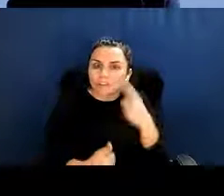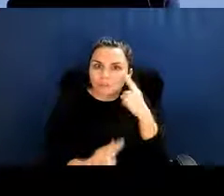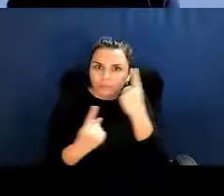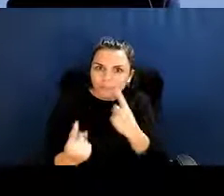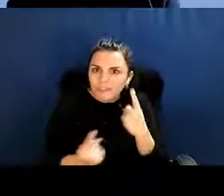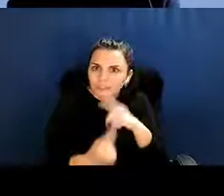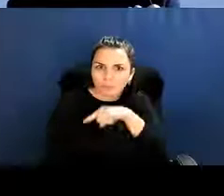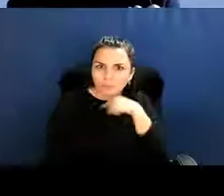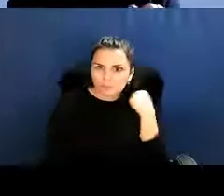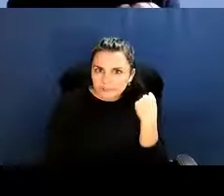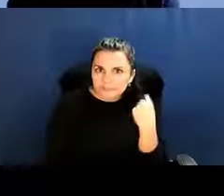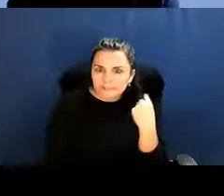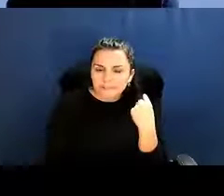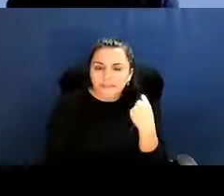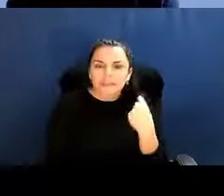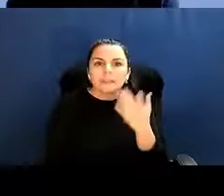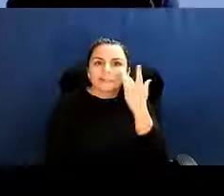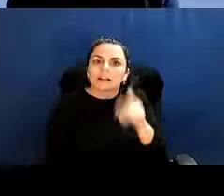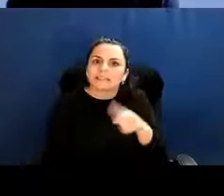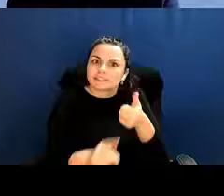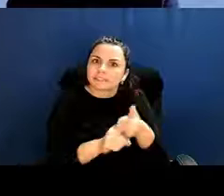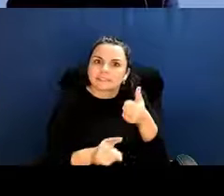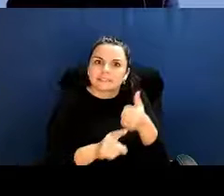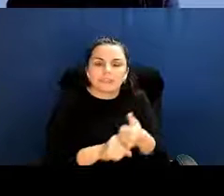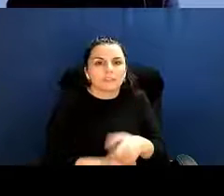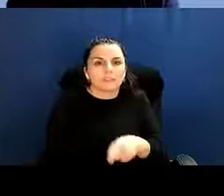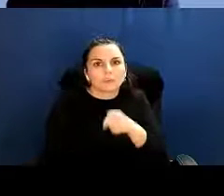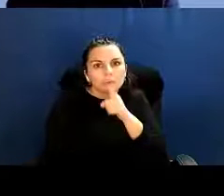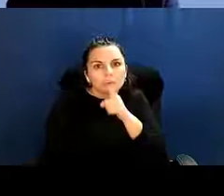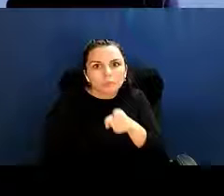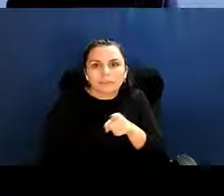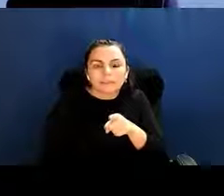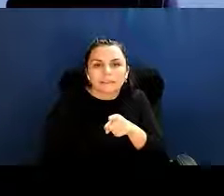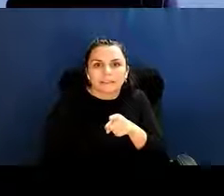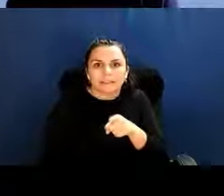in that it is rarely objectively or absolutely quantifiable.